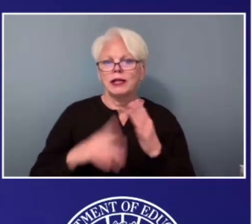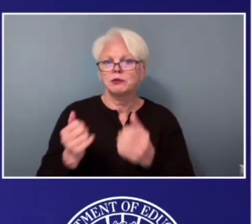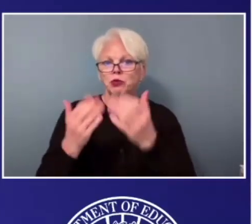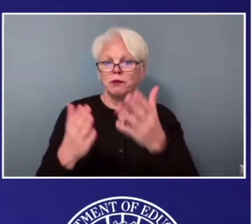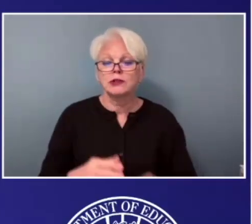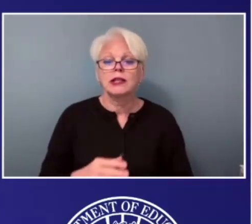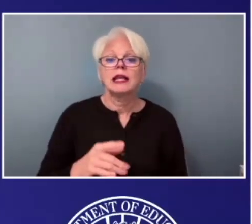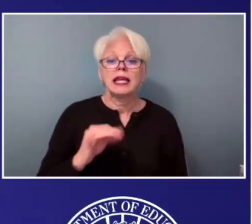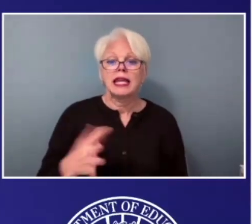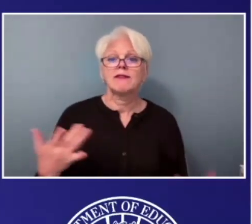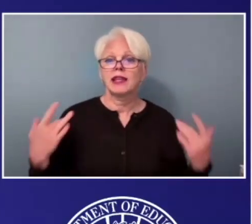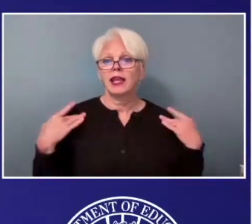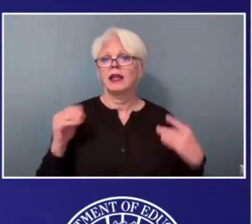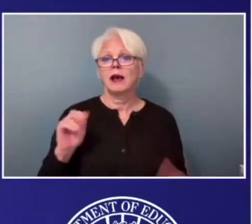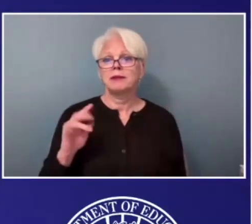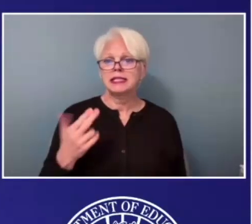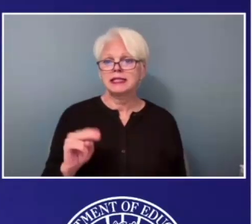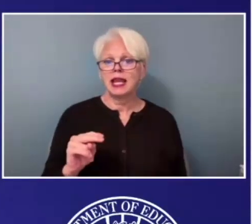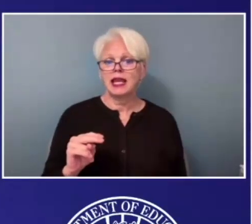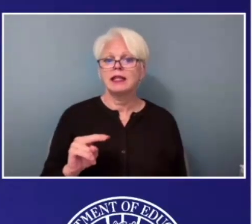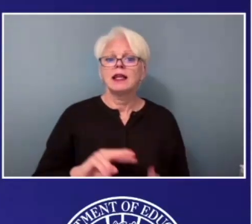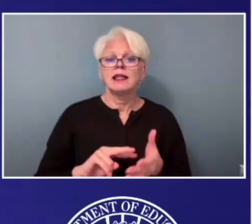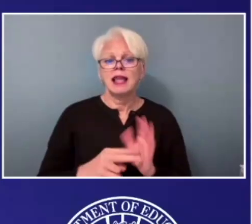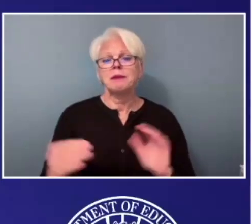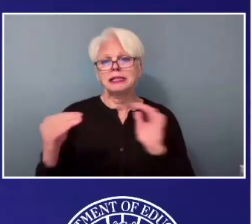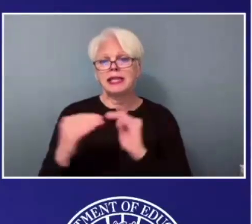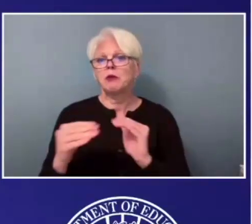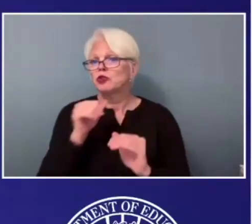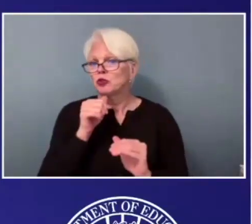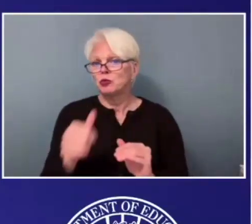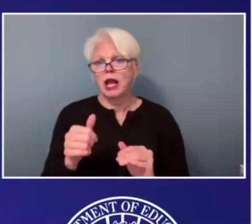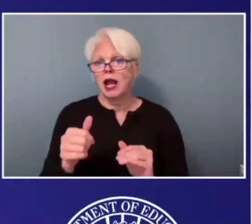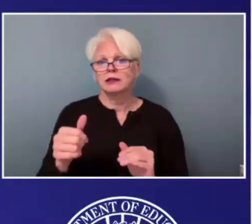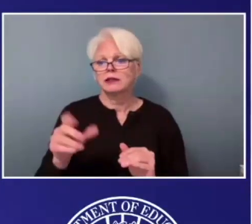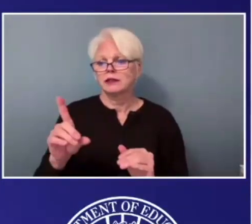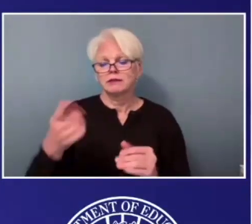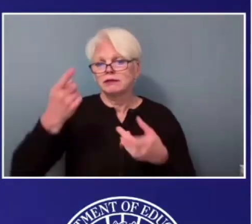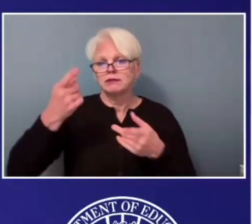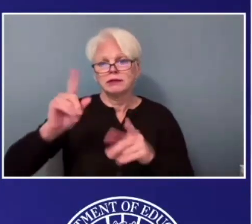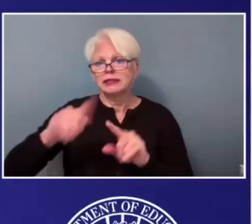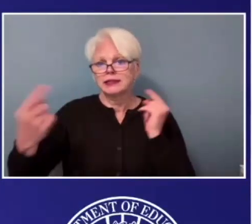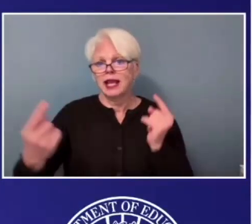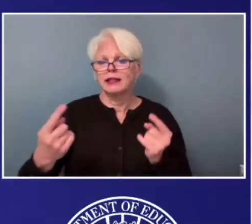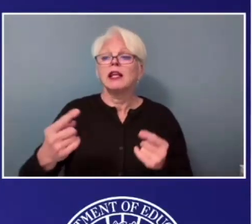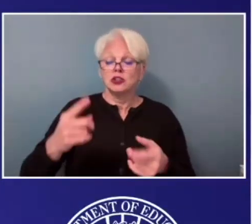dissenting. So the only way to dissent is a thumbs down. For the purpose of consensus